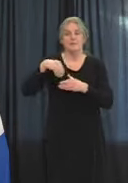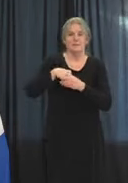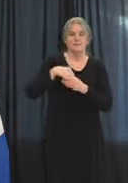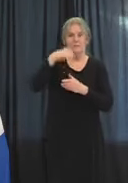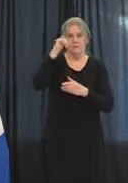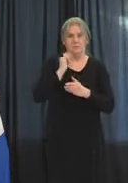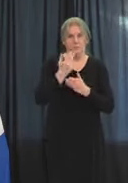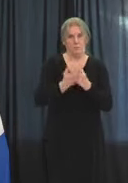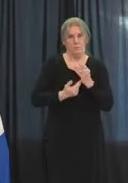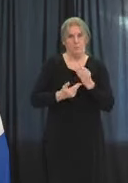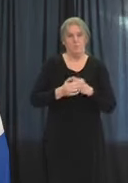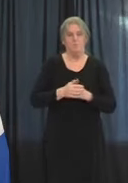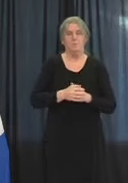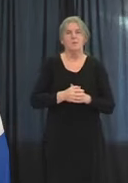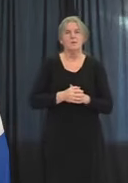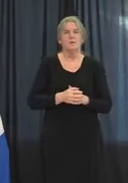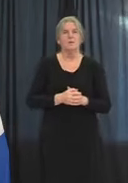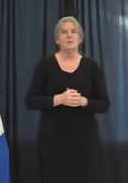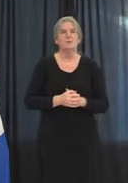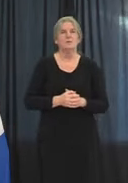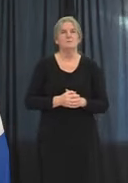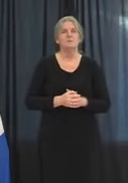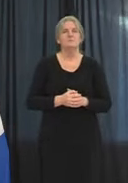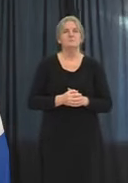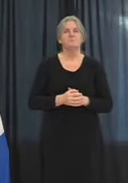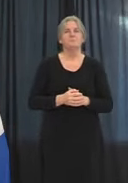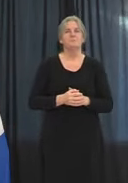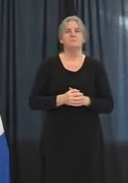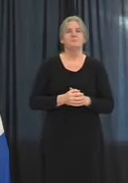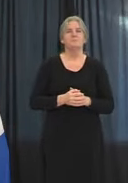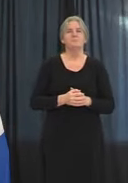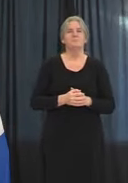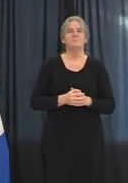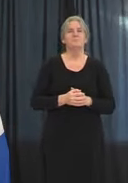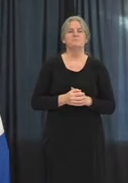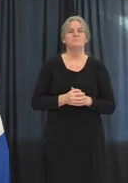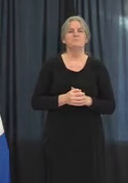And...